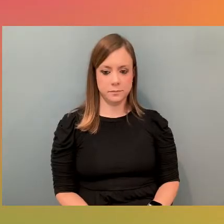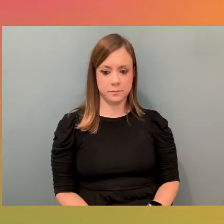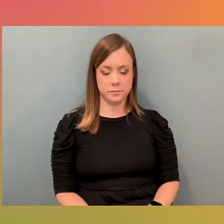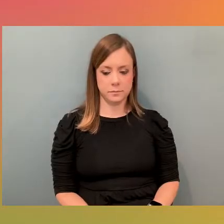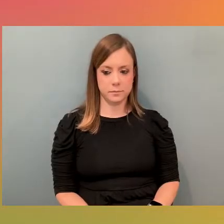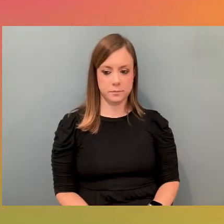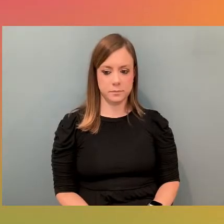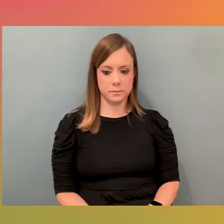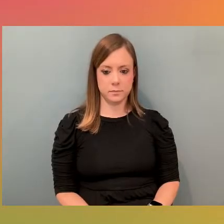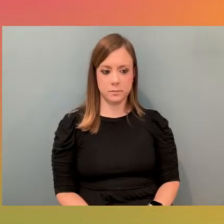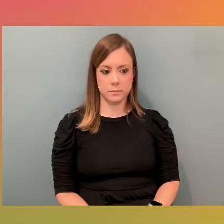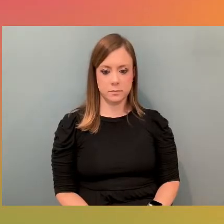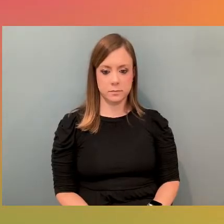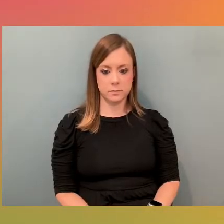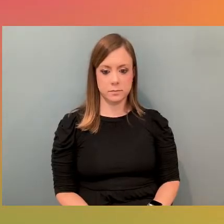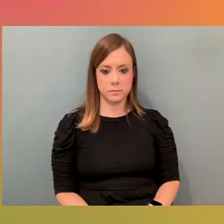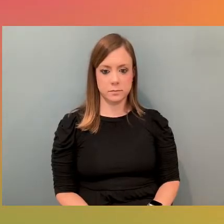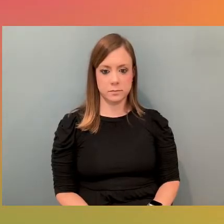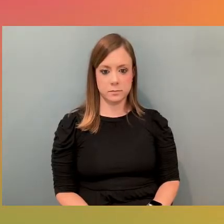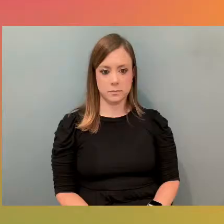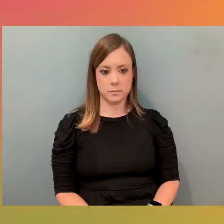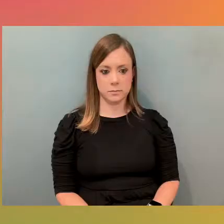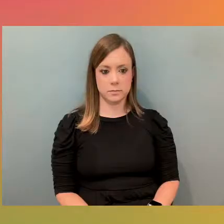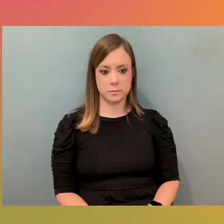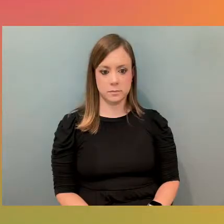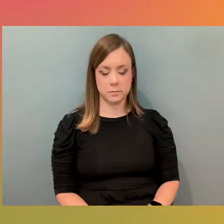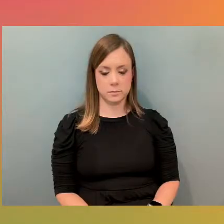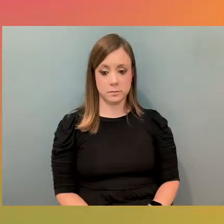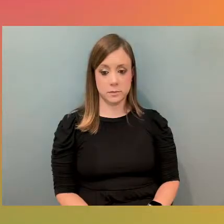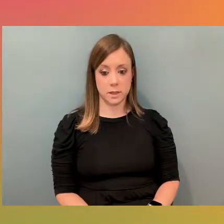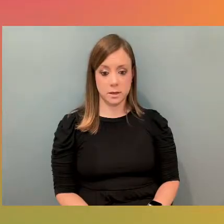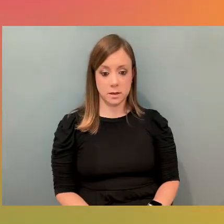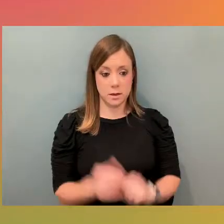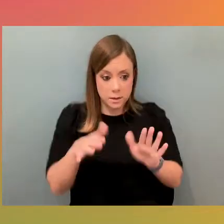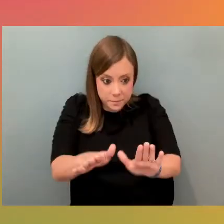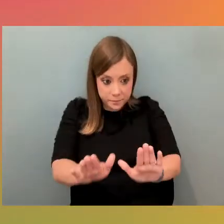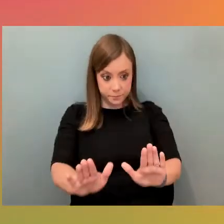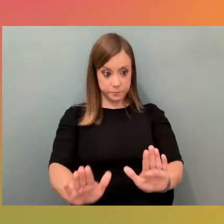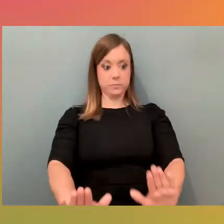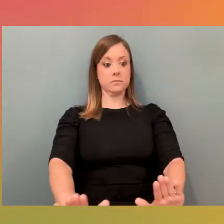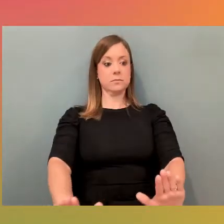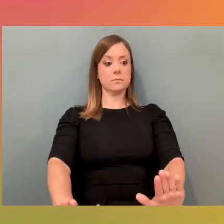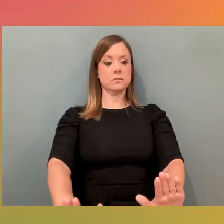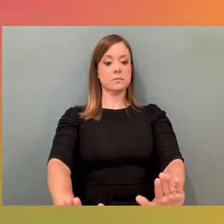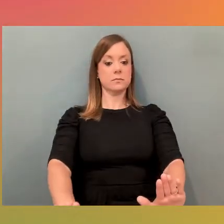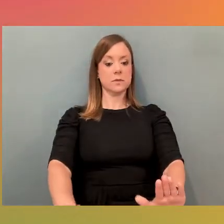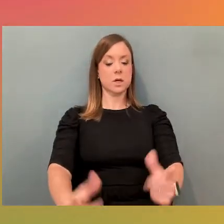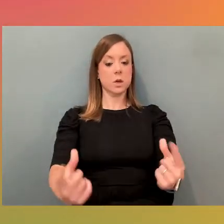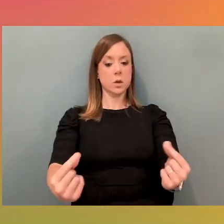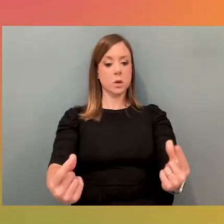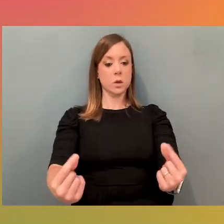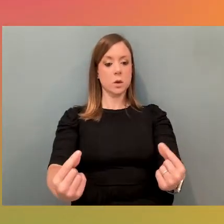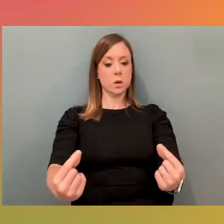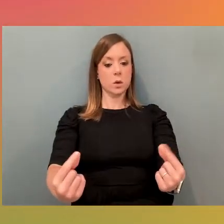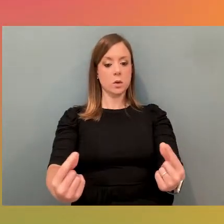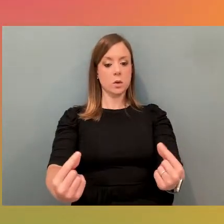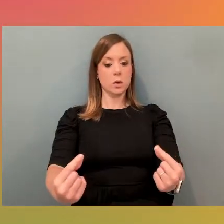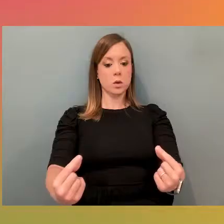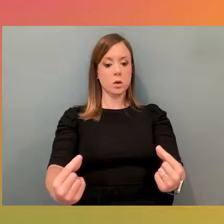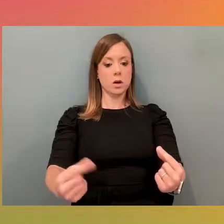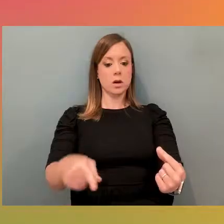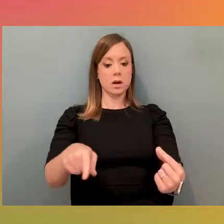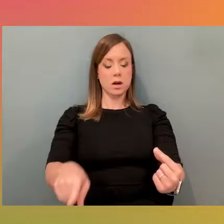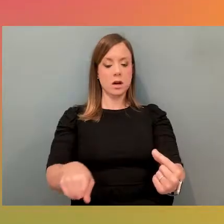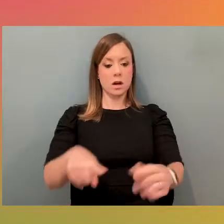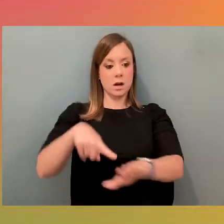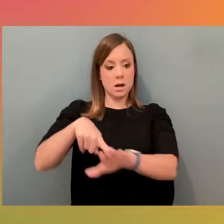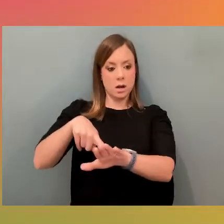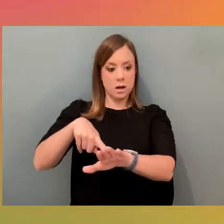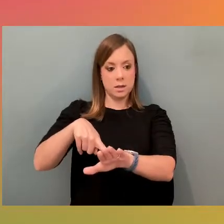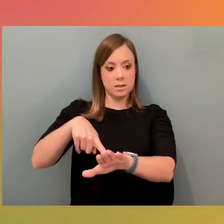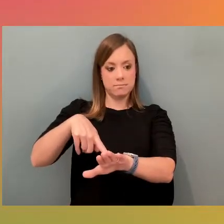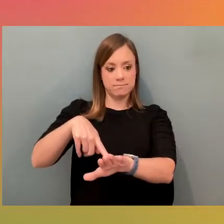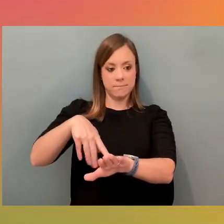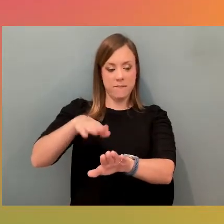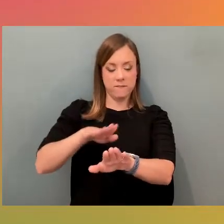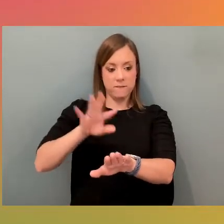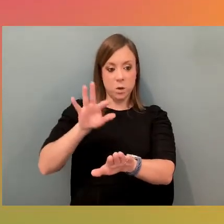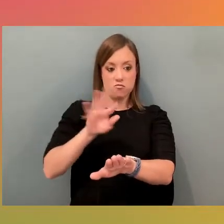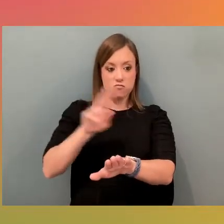MIDLINE.